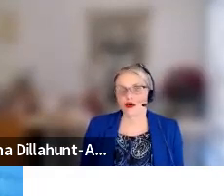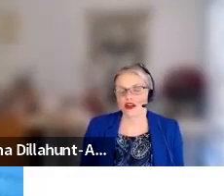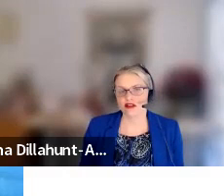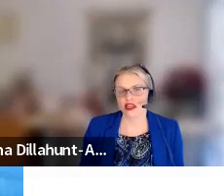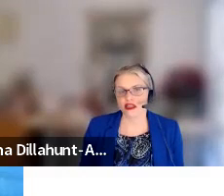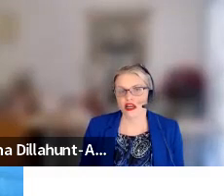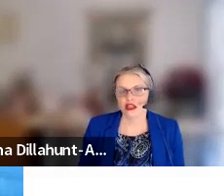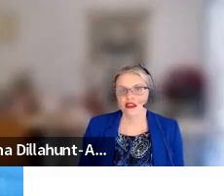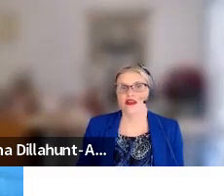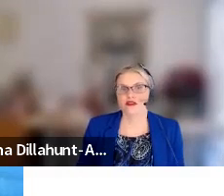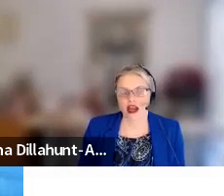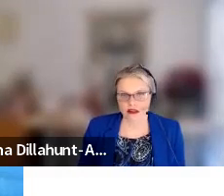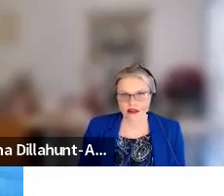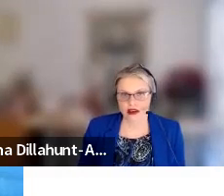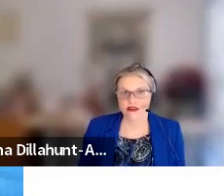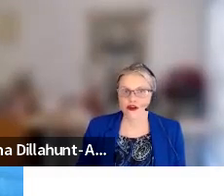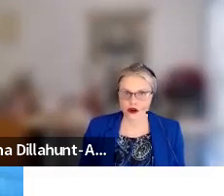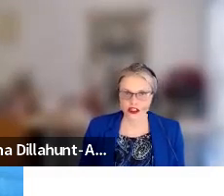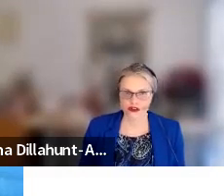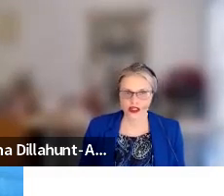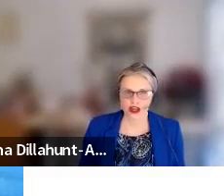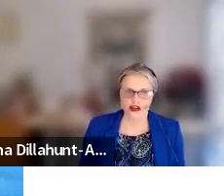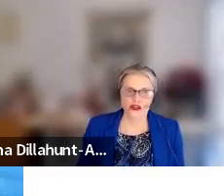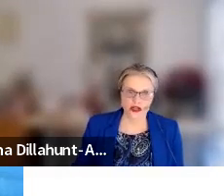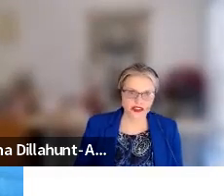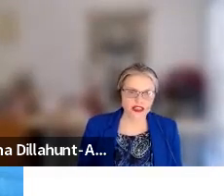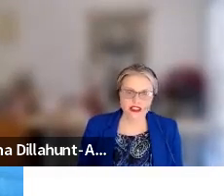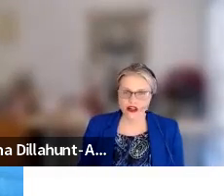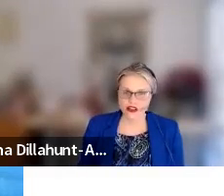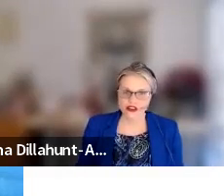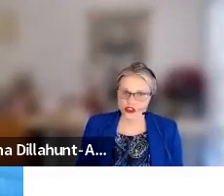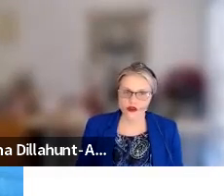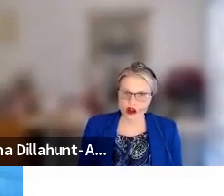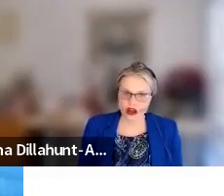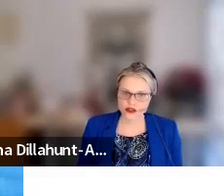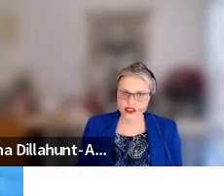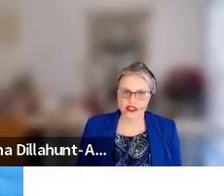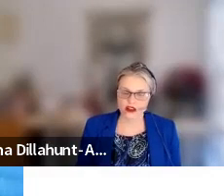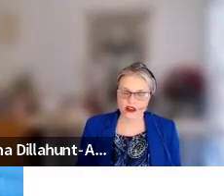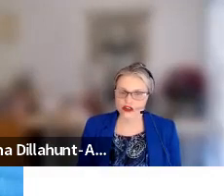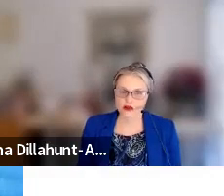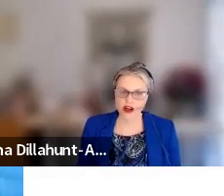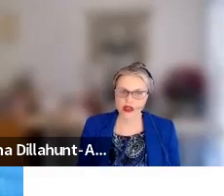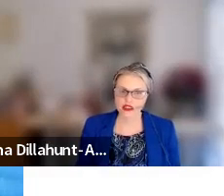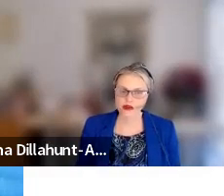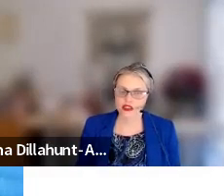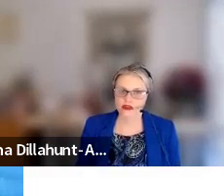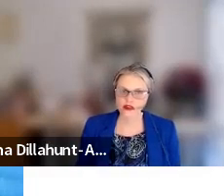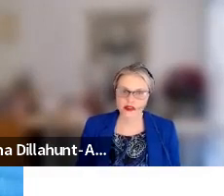her navigate living life after brain injury. So, when it says here, these human costs related to long-term impairment and disability following